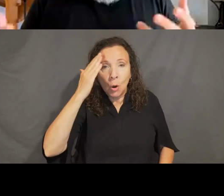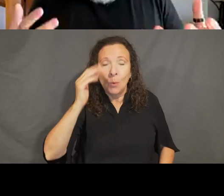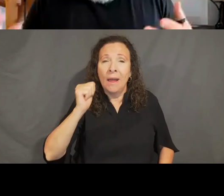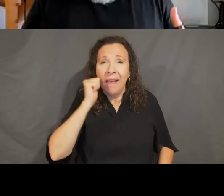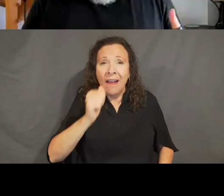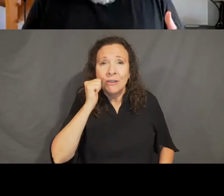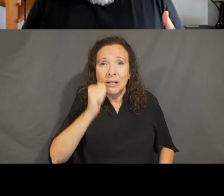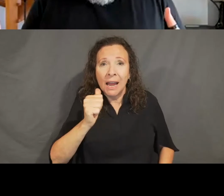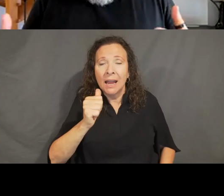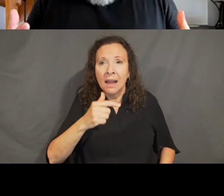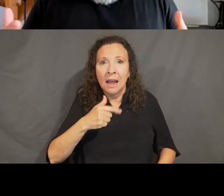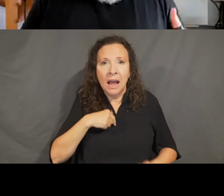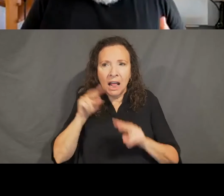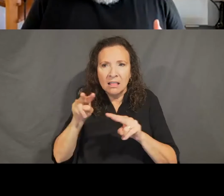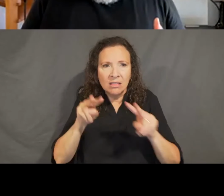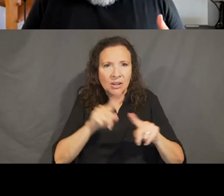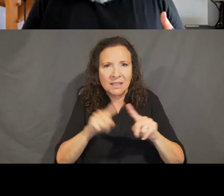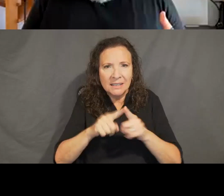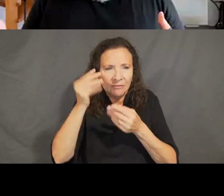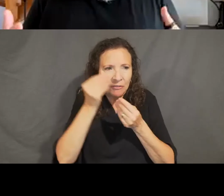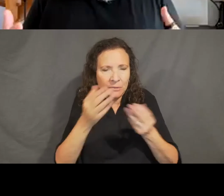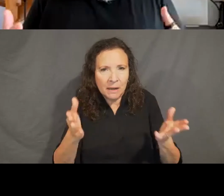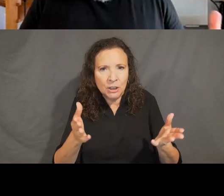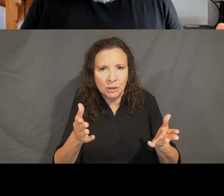based on color and I'm taking gases or I'm completely clueless.